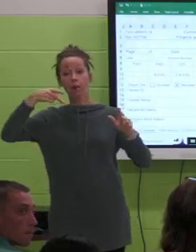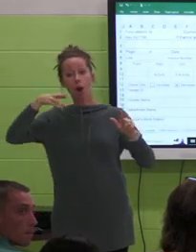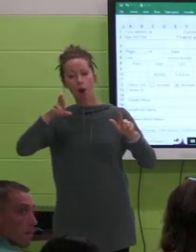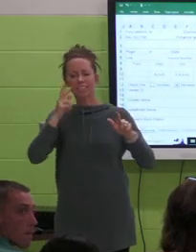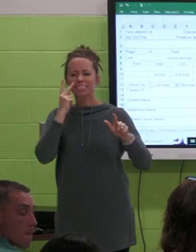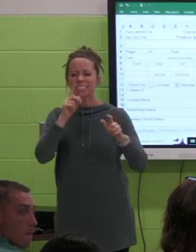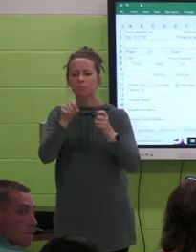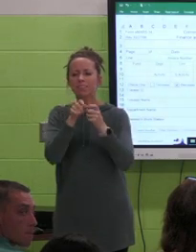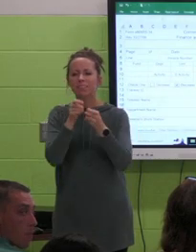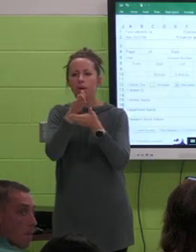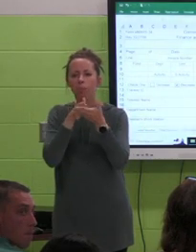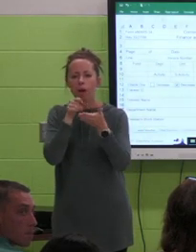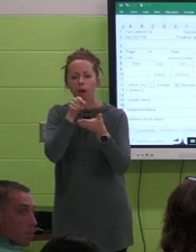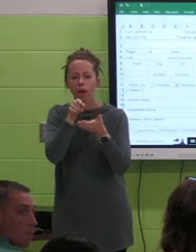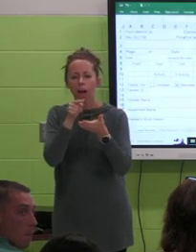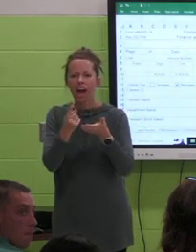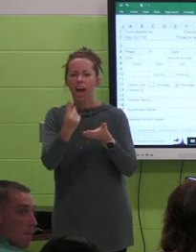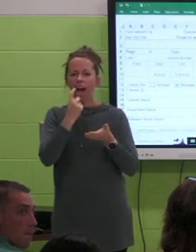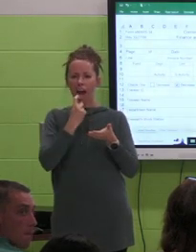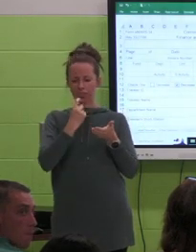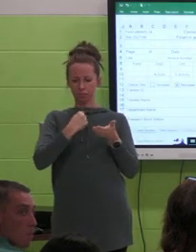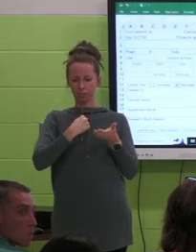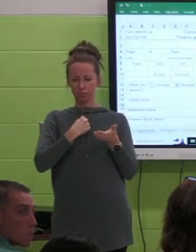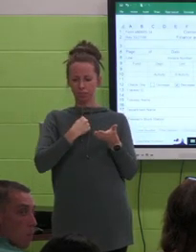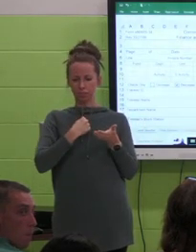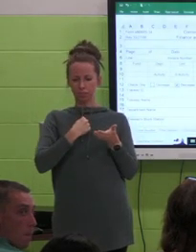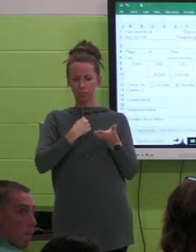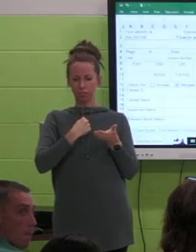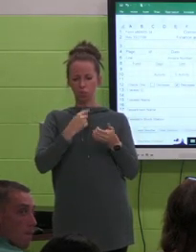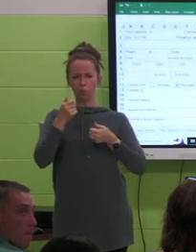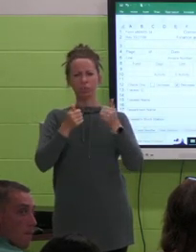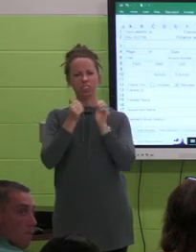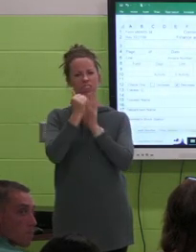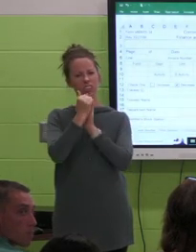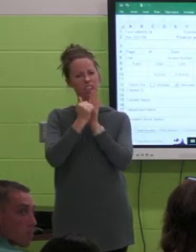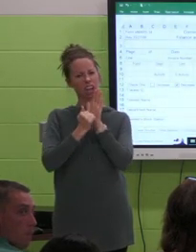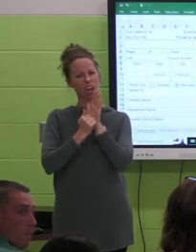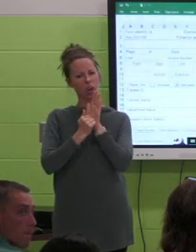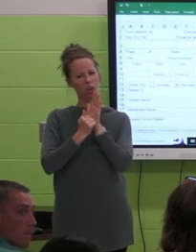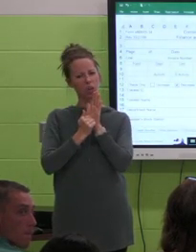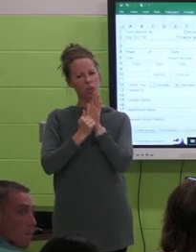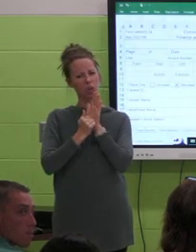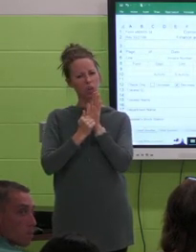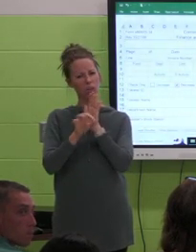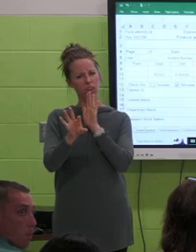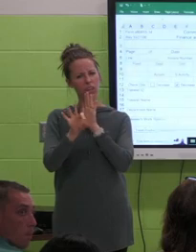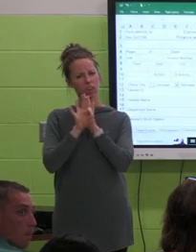certain part of it it's asking you which account that it's going to come out of we don't always